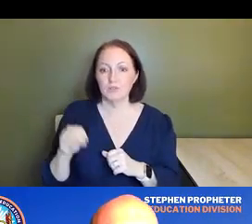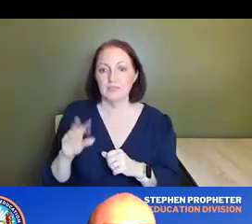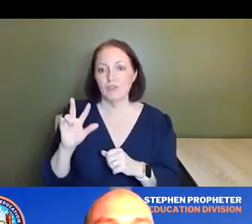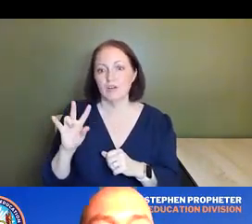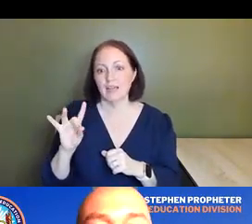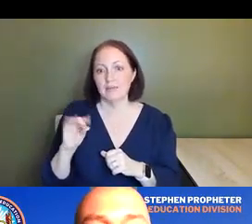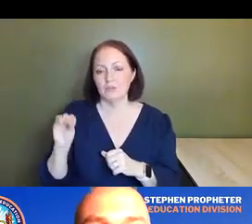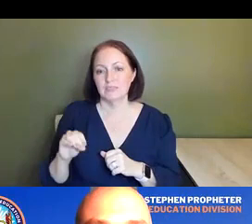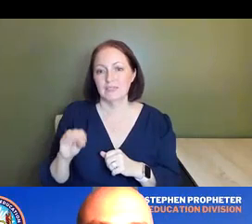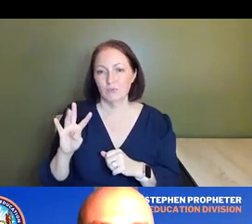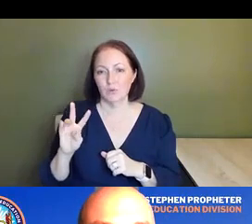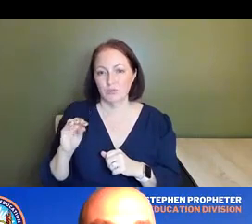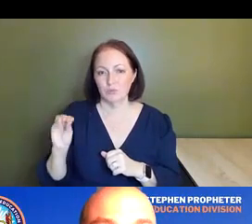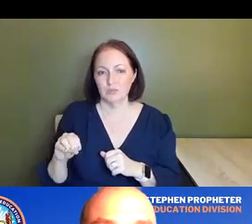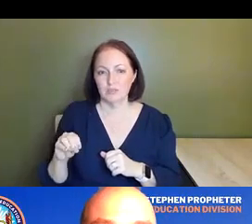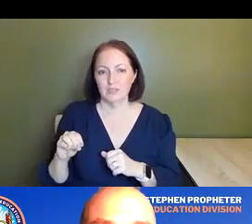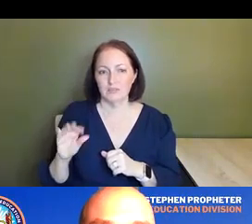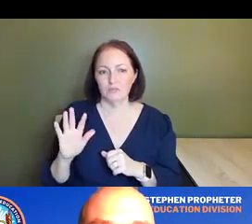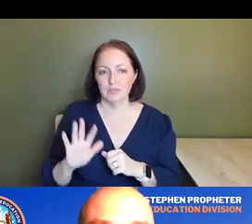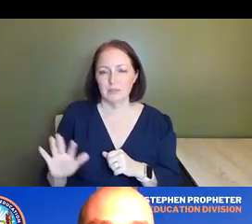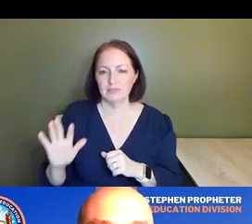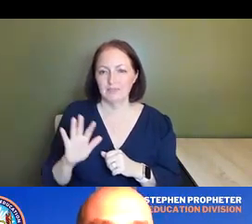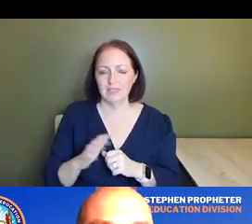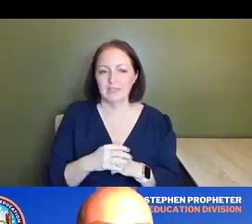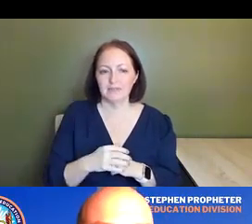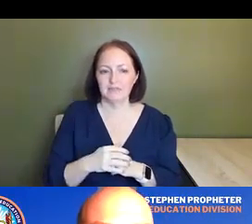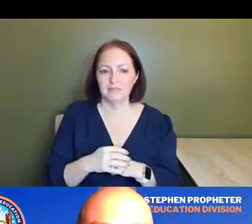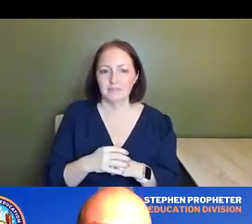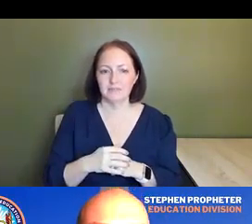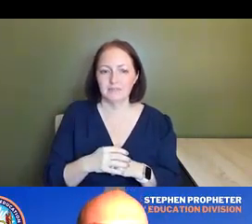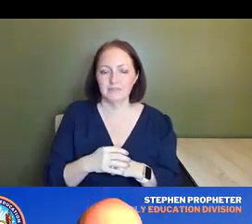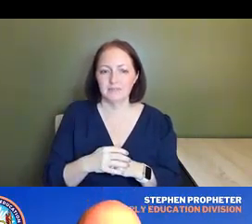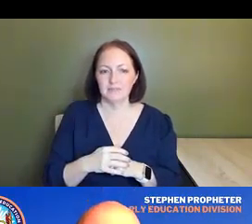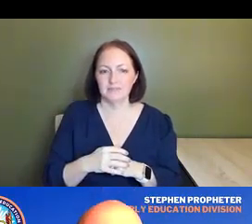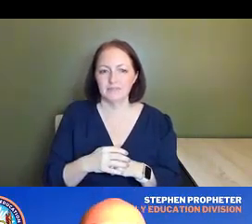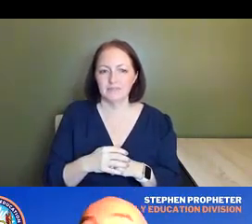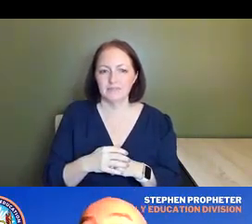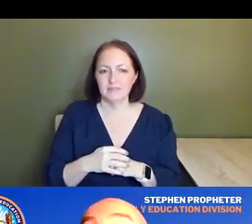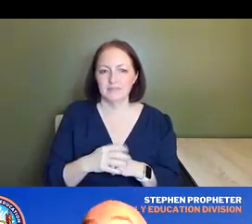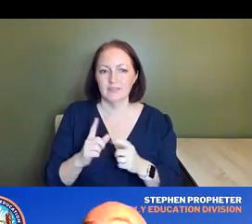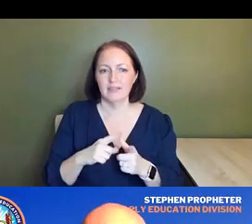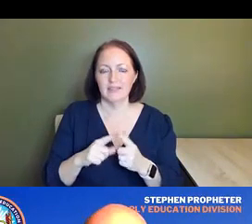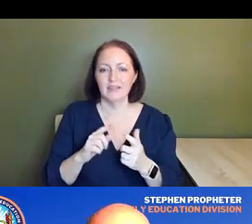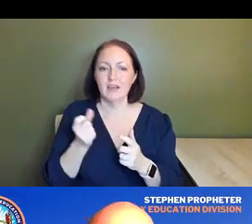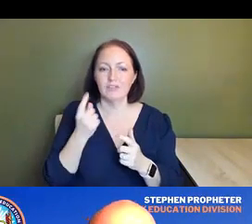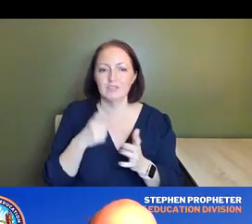and 42 percent respectively. And then very closely followed by Understanding the Requirements